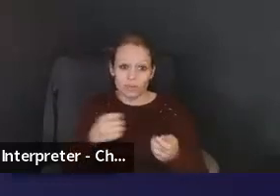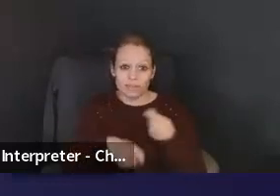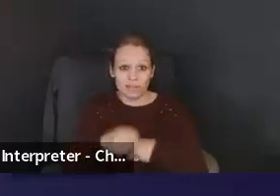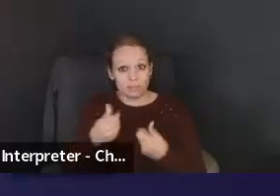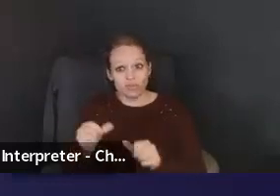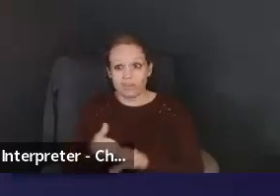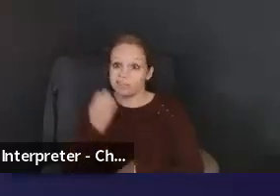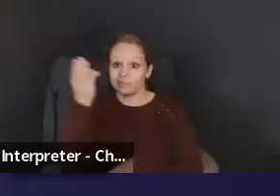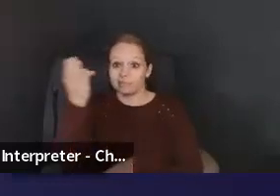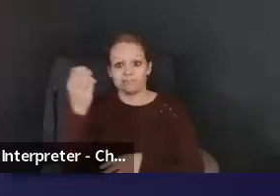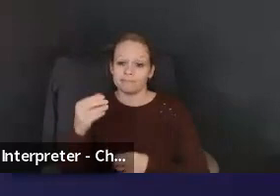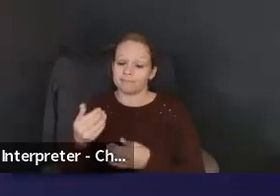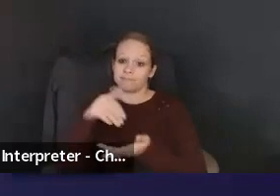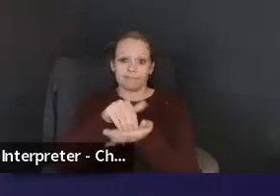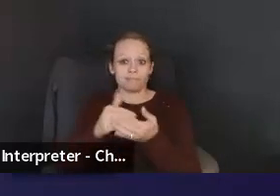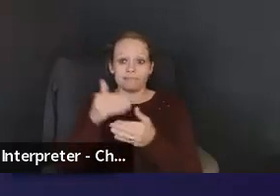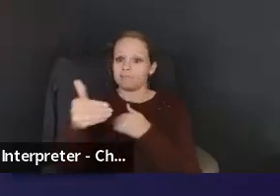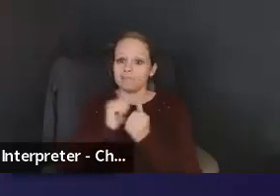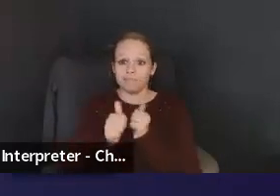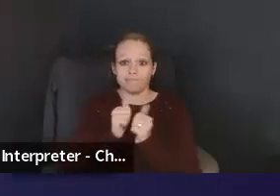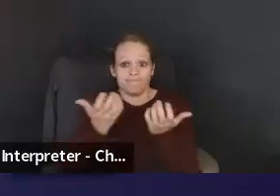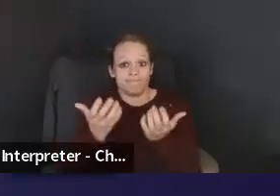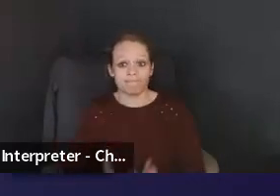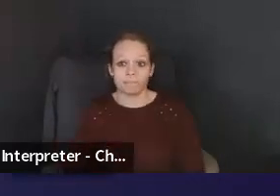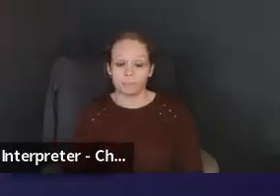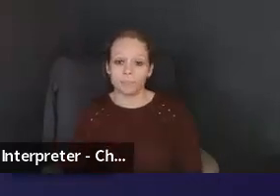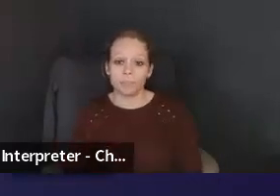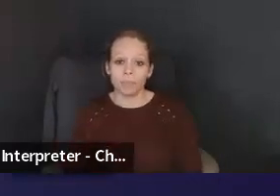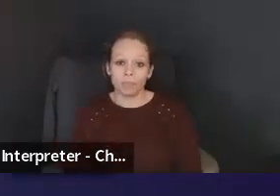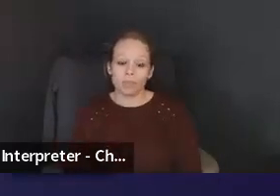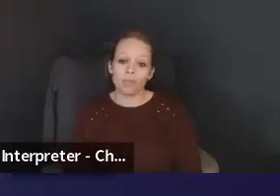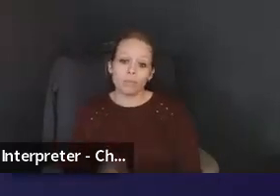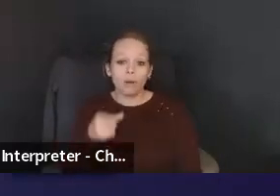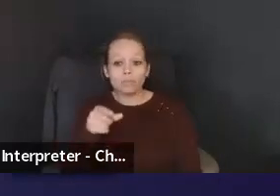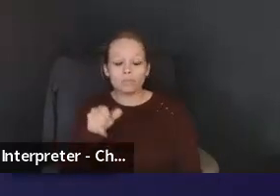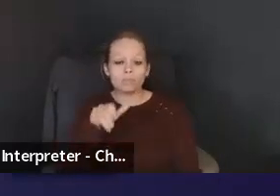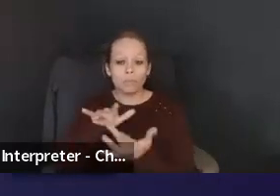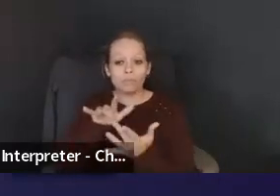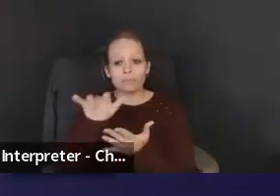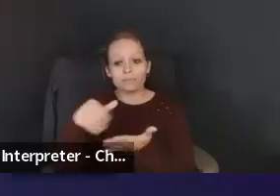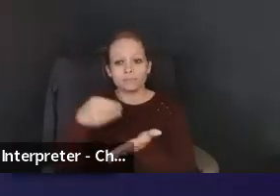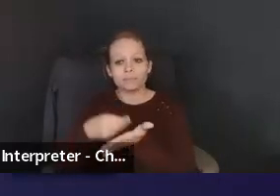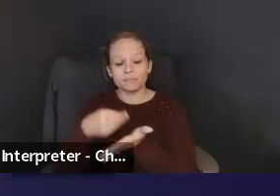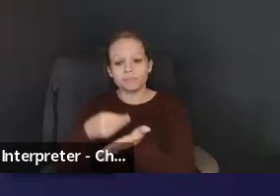competition. But, broader response, reaching out to the funding agency and asking them for